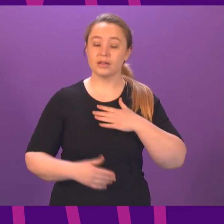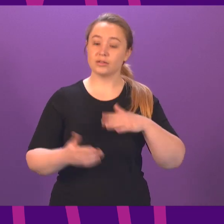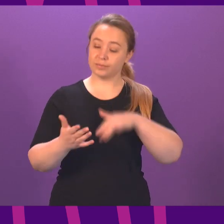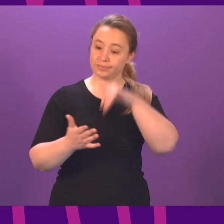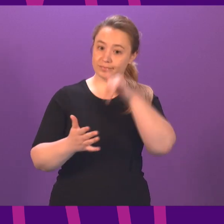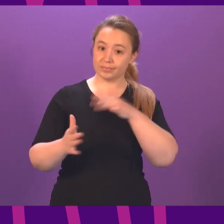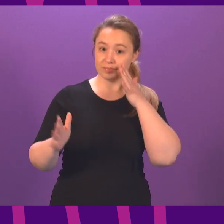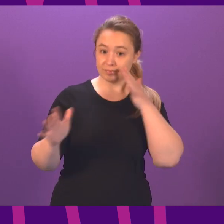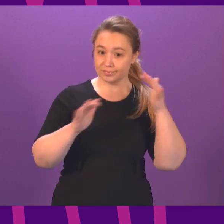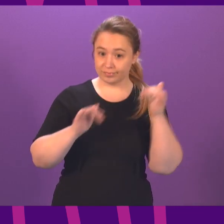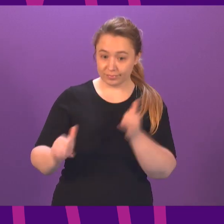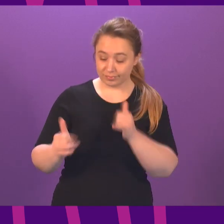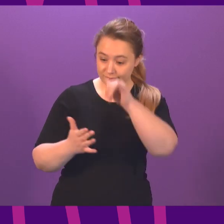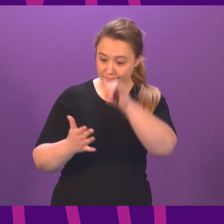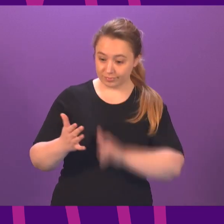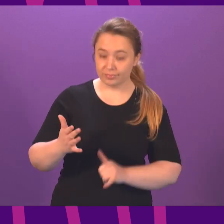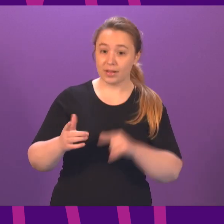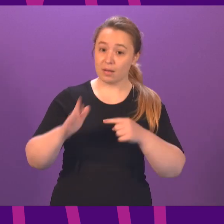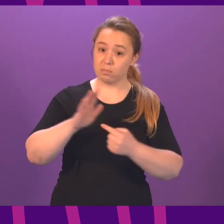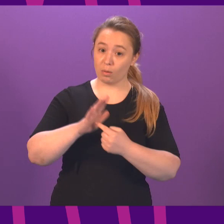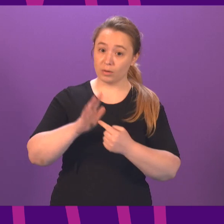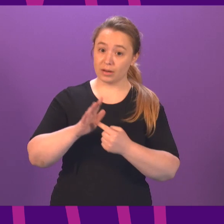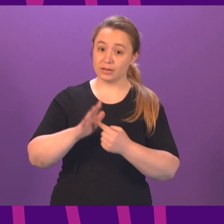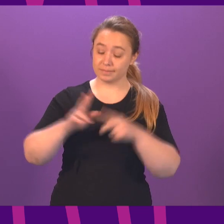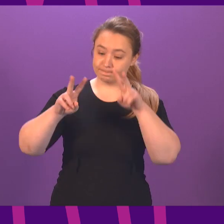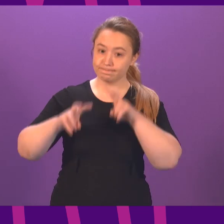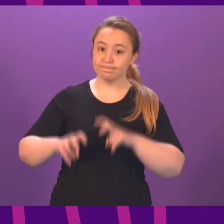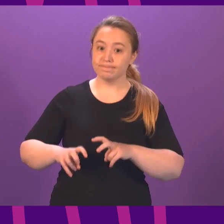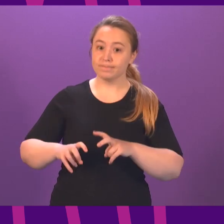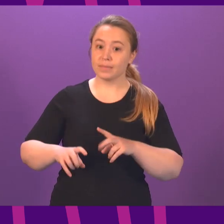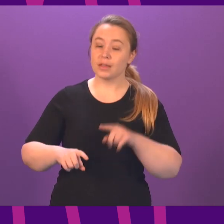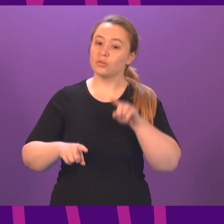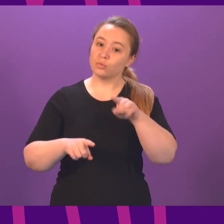for covering the subject again. The First Minister has said that the pandemic is unprecedented,